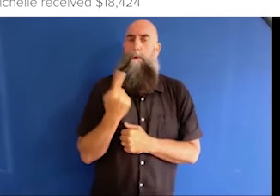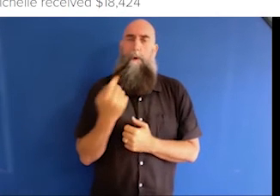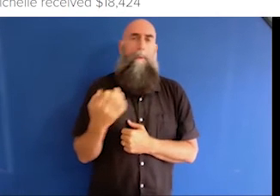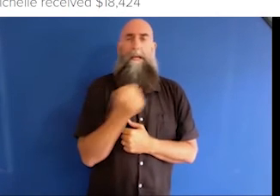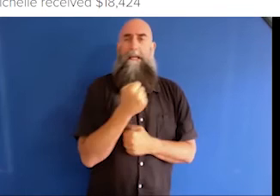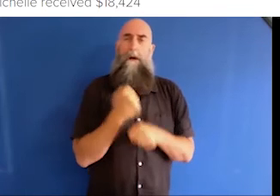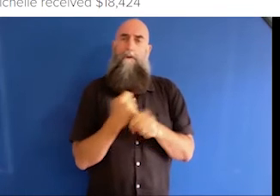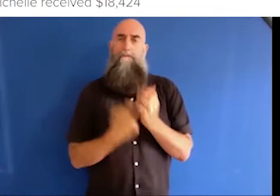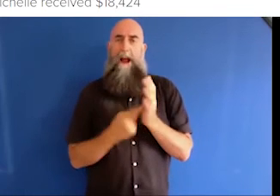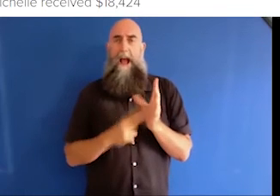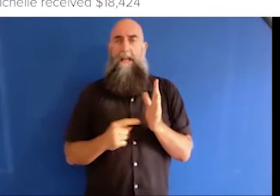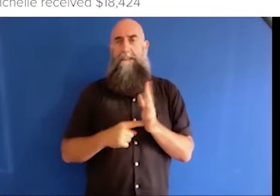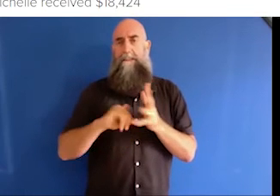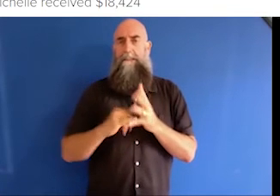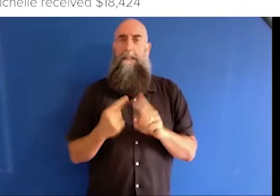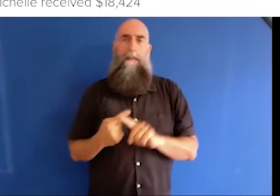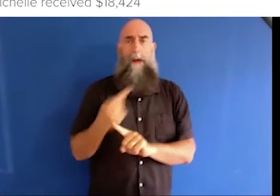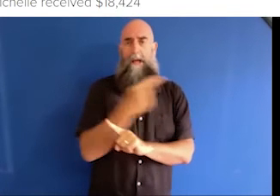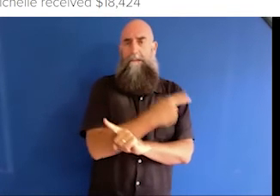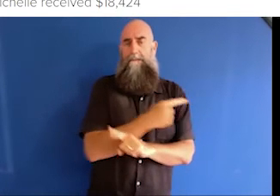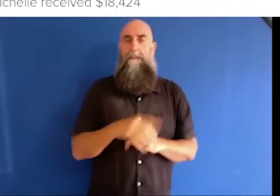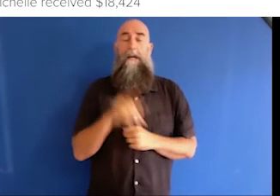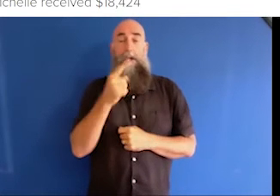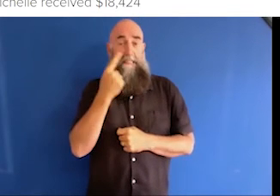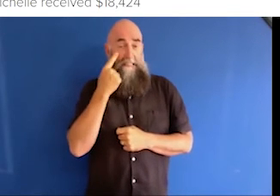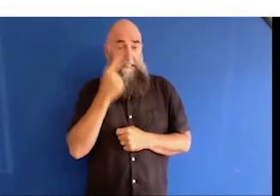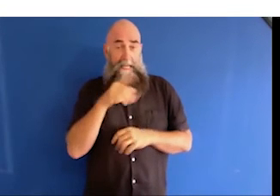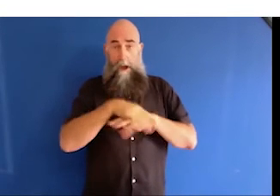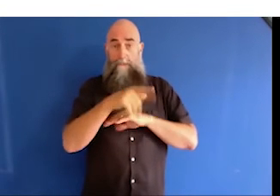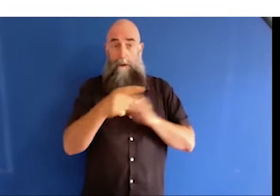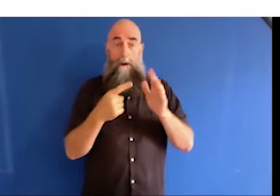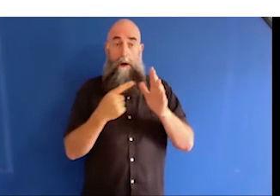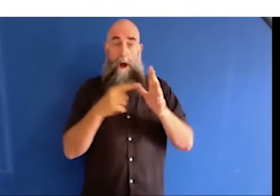You can also see in that "awarded grants", who peers have been